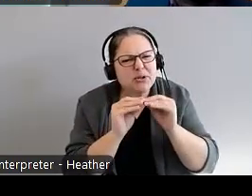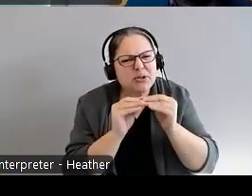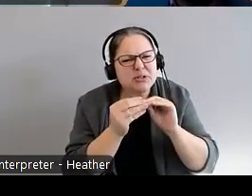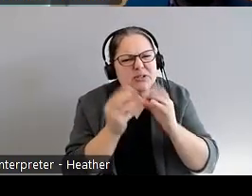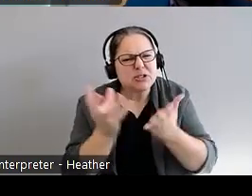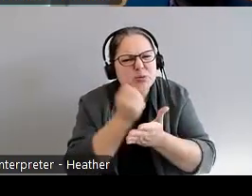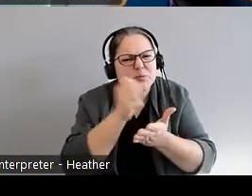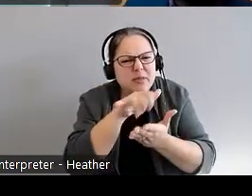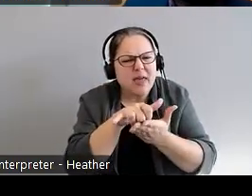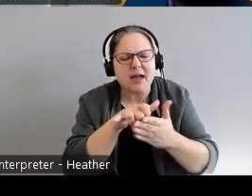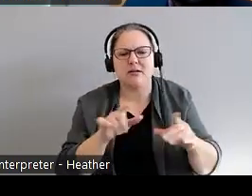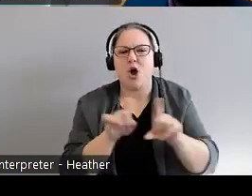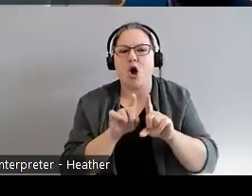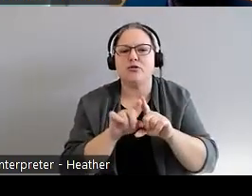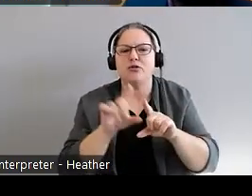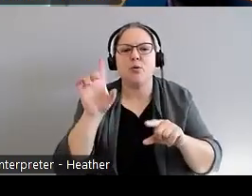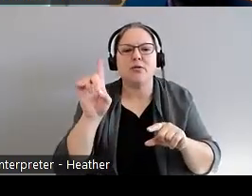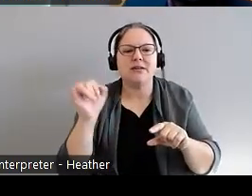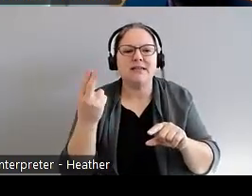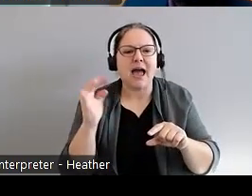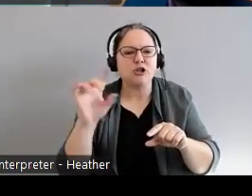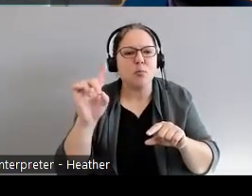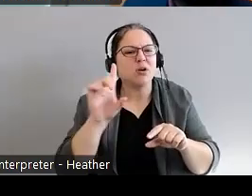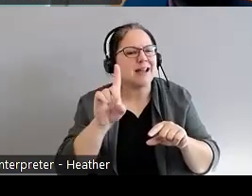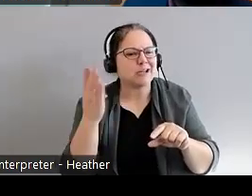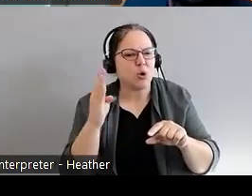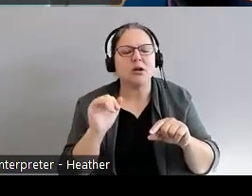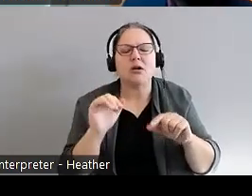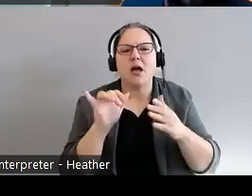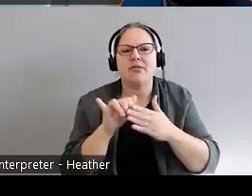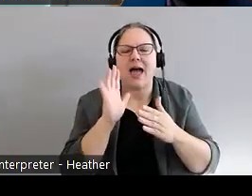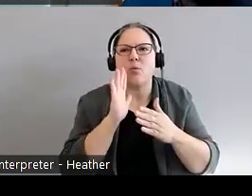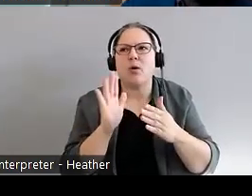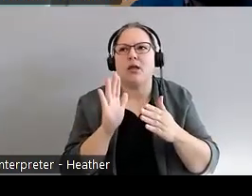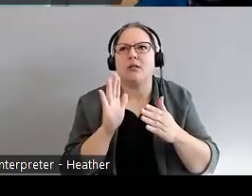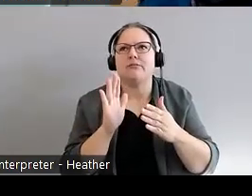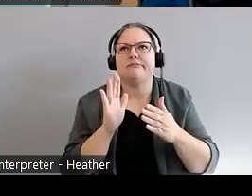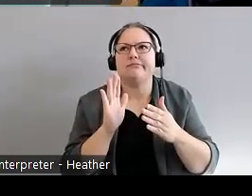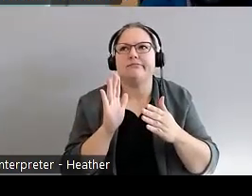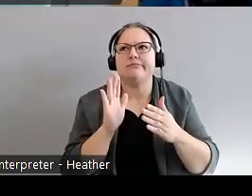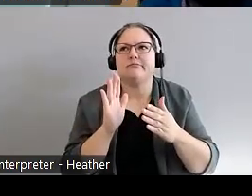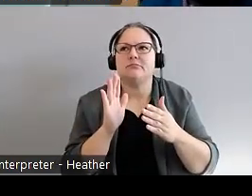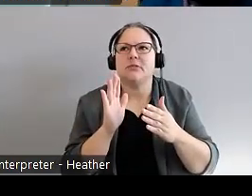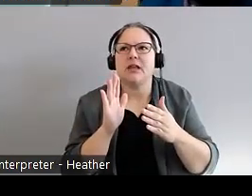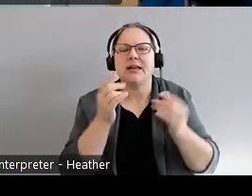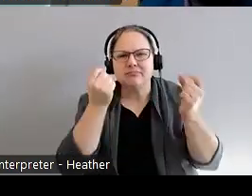also the dashboard collects a lot of information that allows us to analyze each incident. Um you